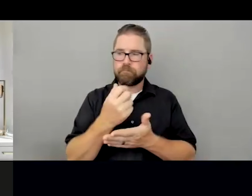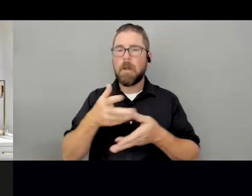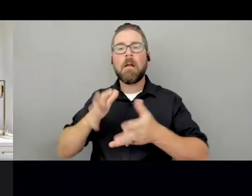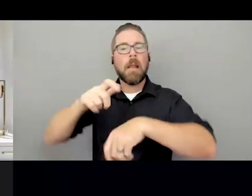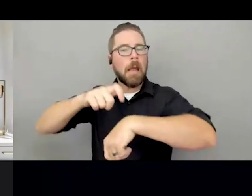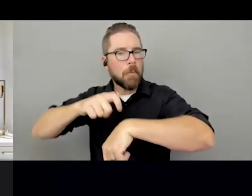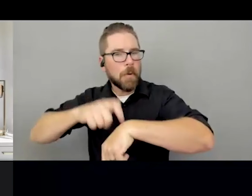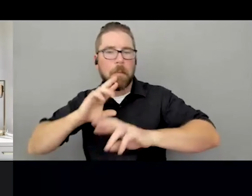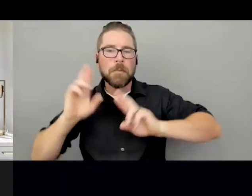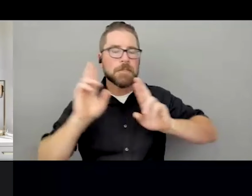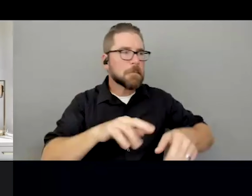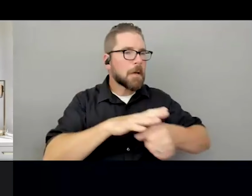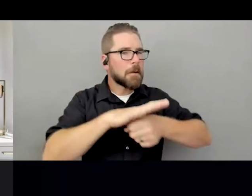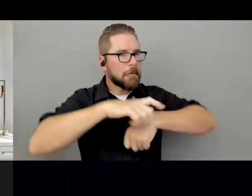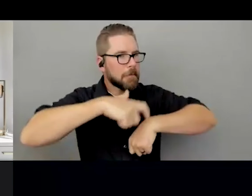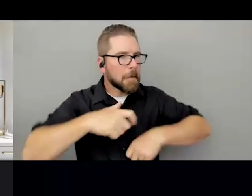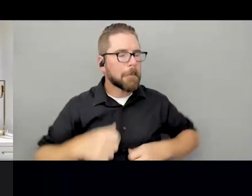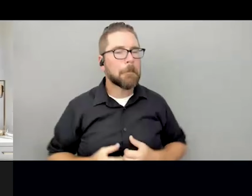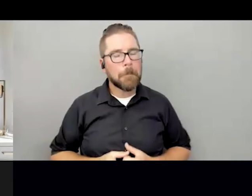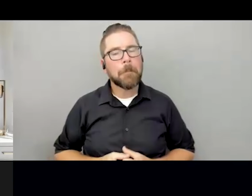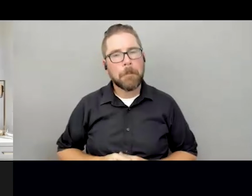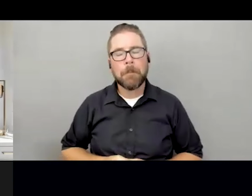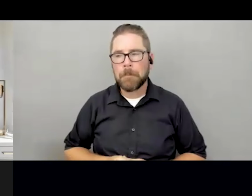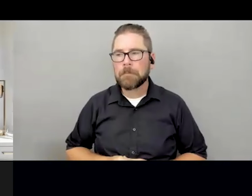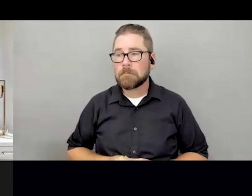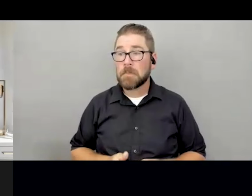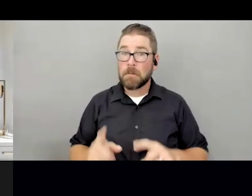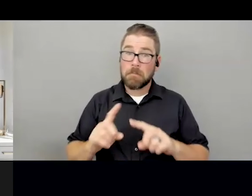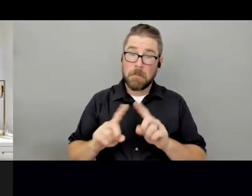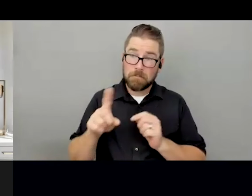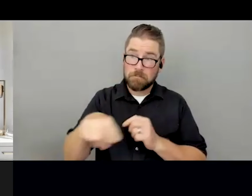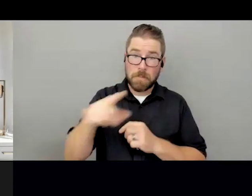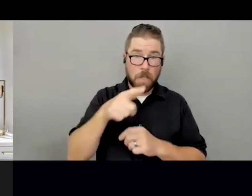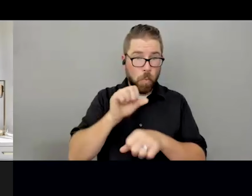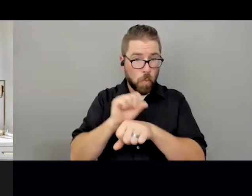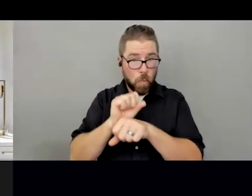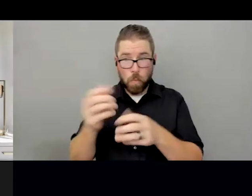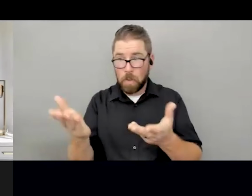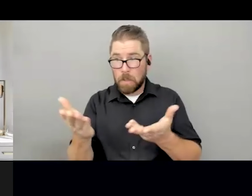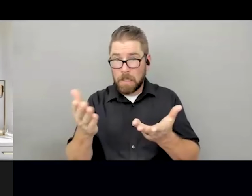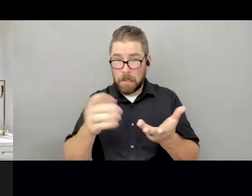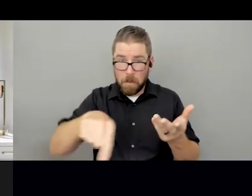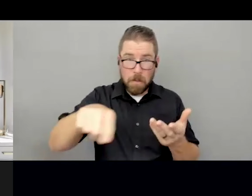But the more faculty who use Early Alert great, we have engagement.